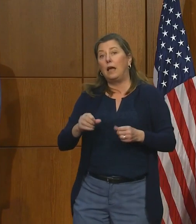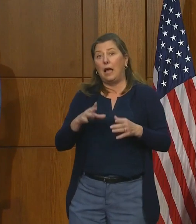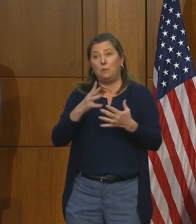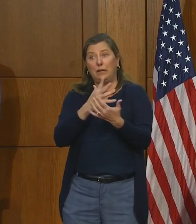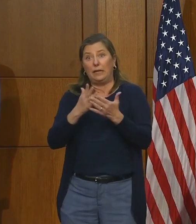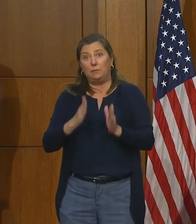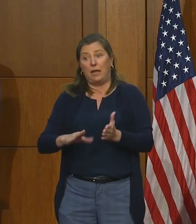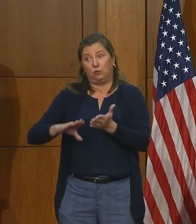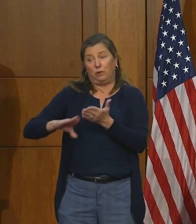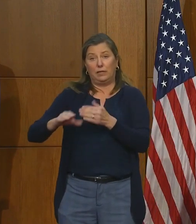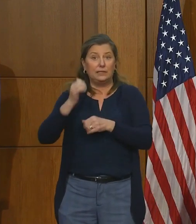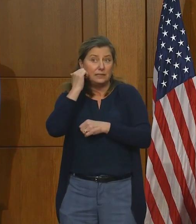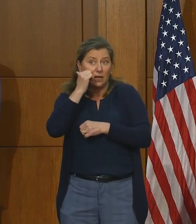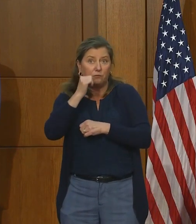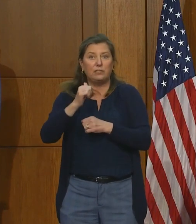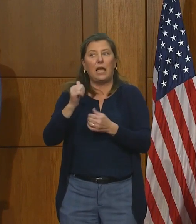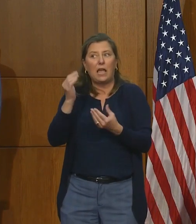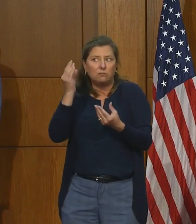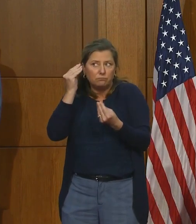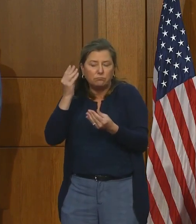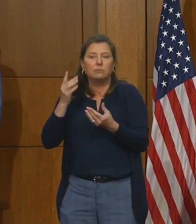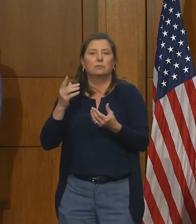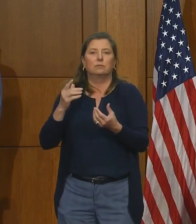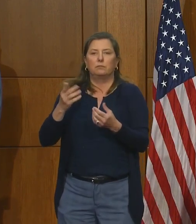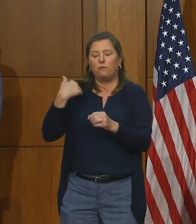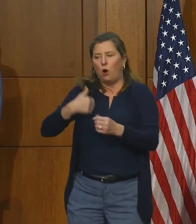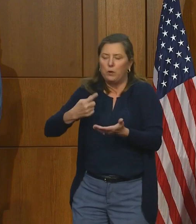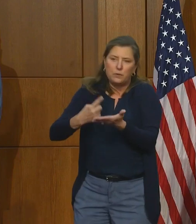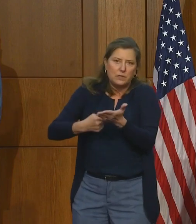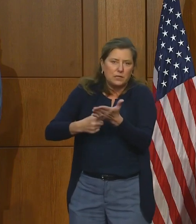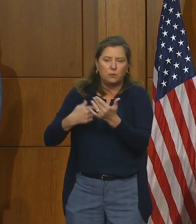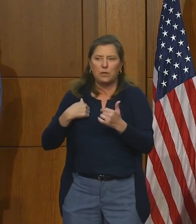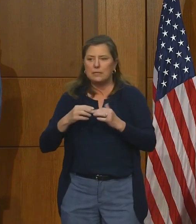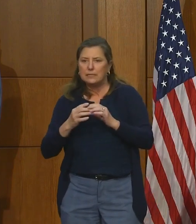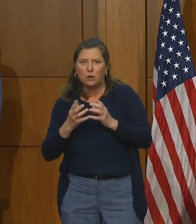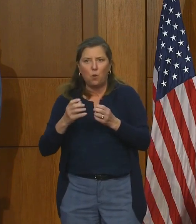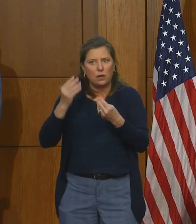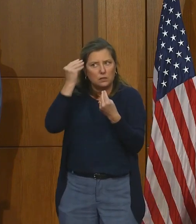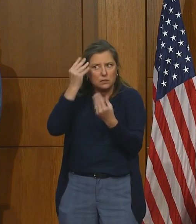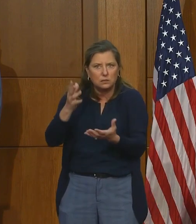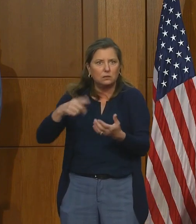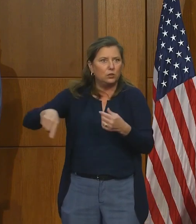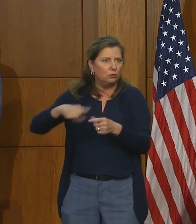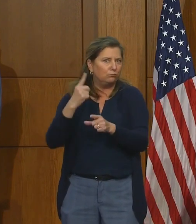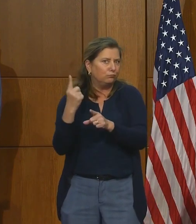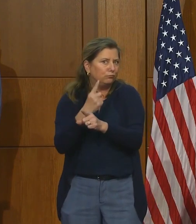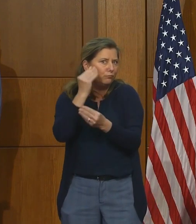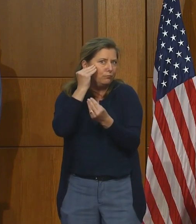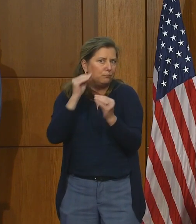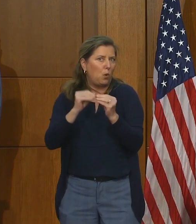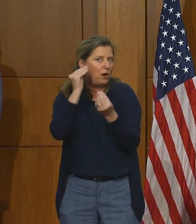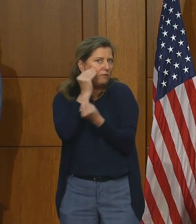THE NUMBER OF INMATES RELEASED ON A DAILY BASIS. I'M PROUD THAT I'VE BEEN A TOPIC OF MUCH